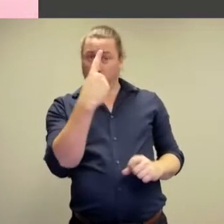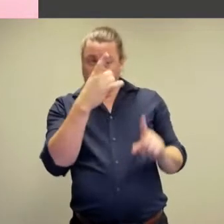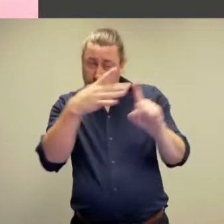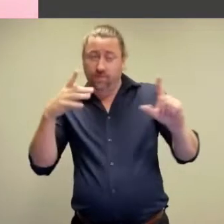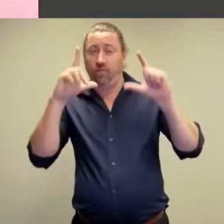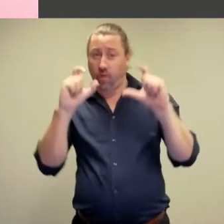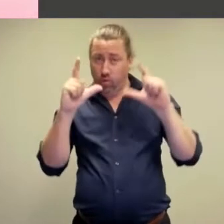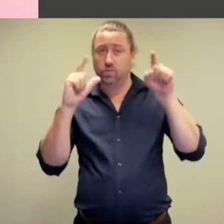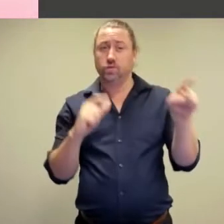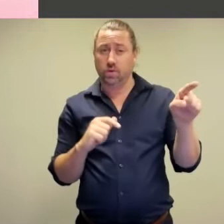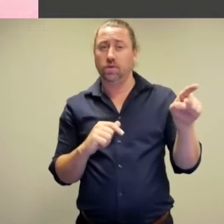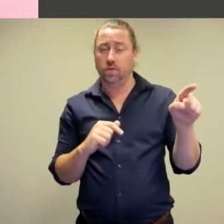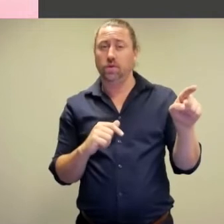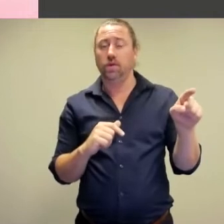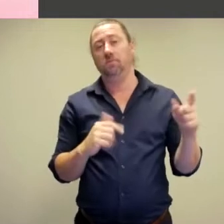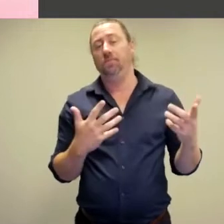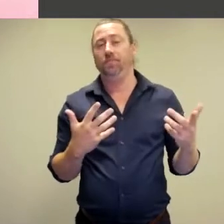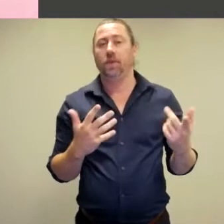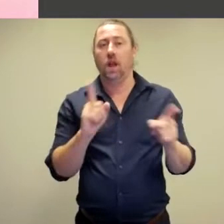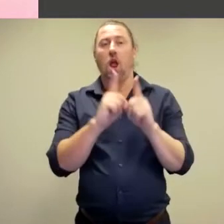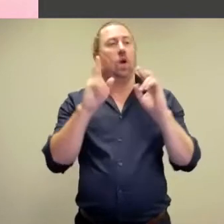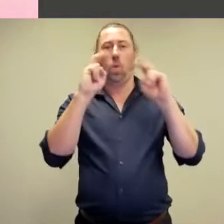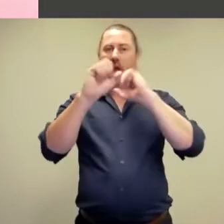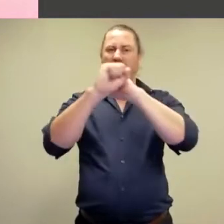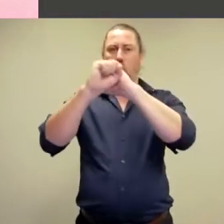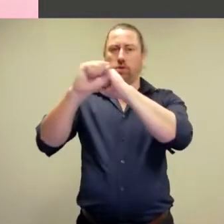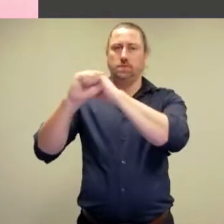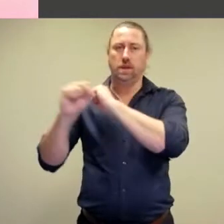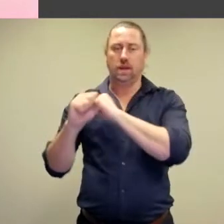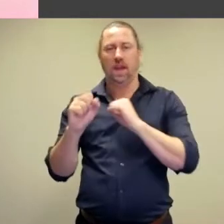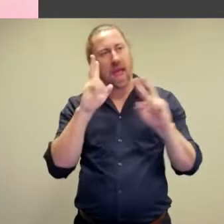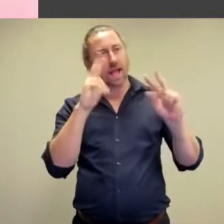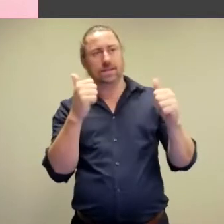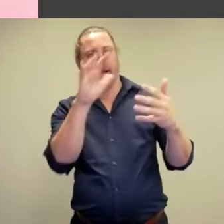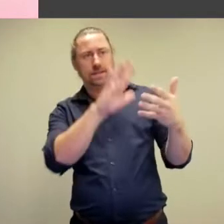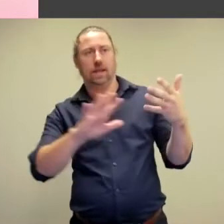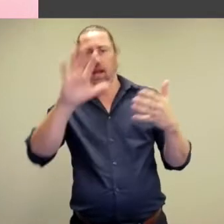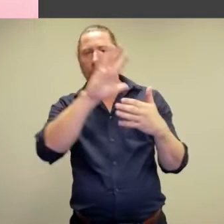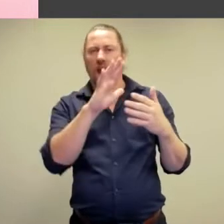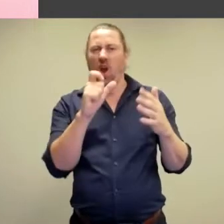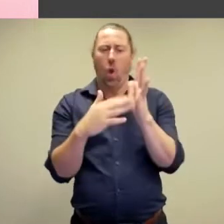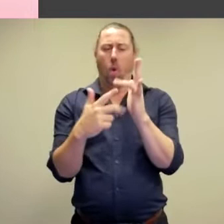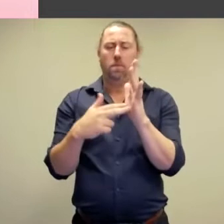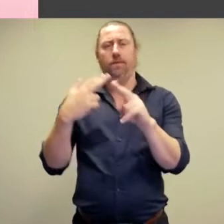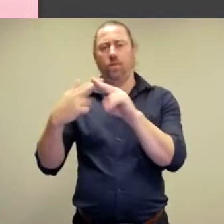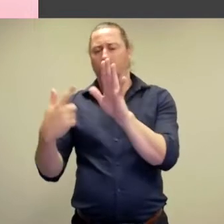reveals the advertising aesthetic that is very common to ASMR so it's a